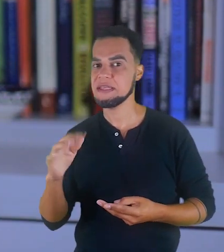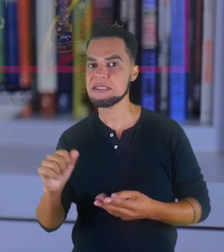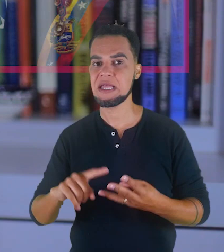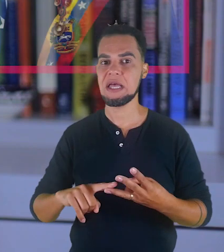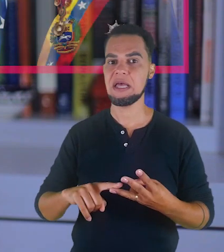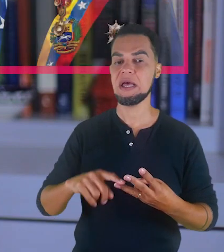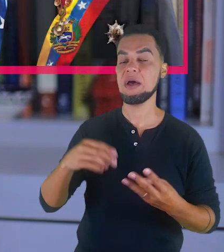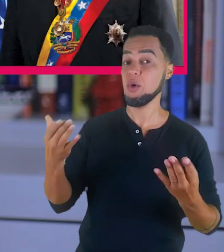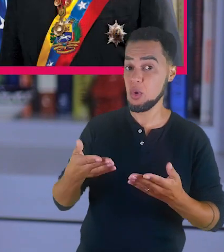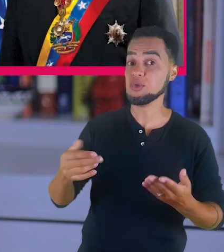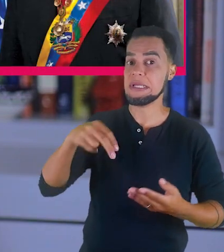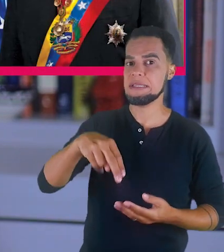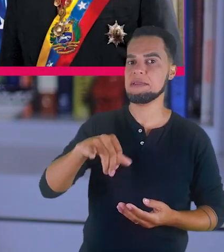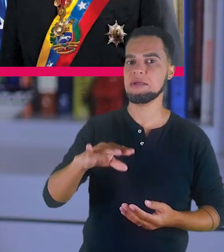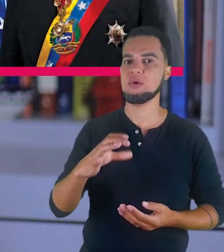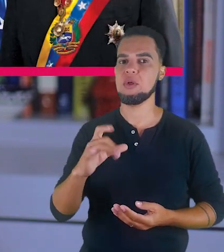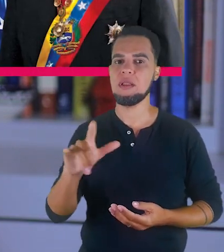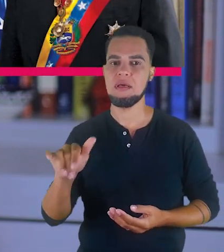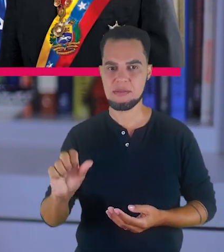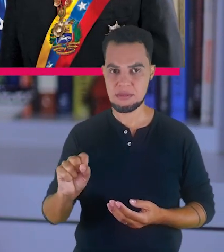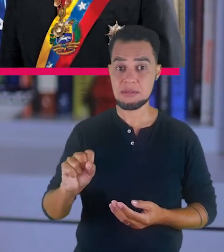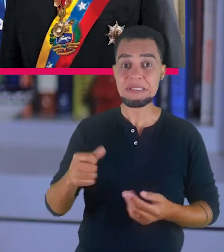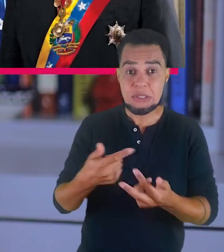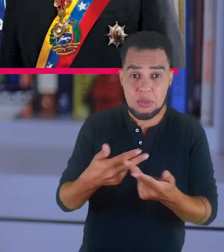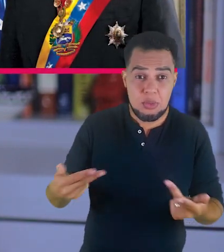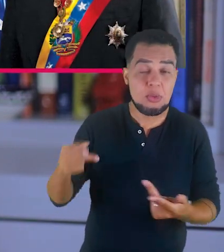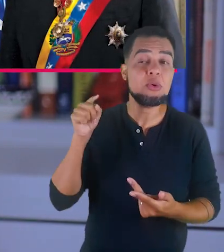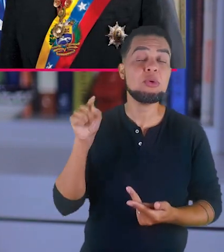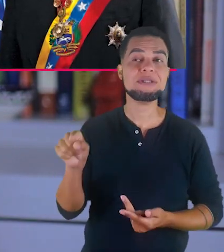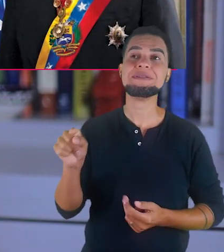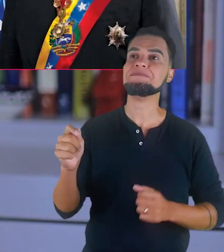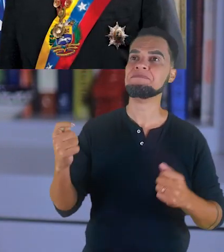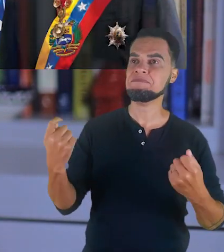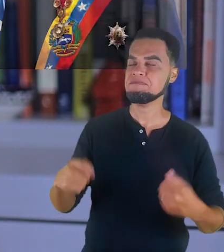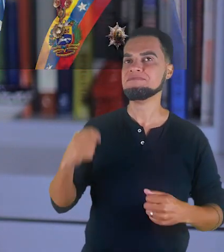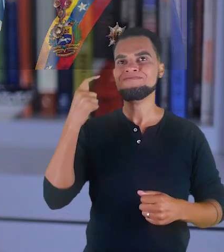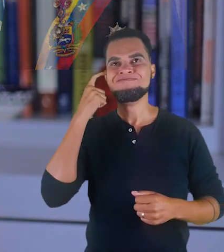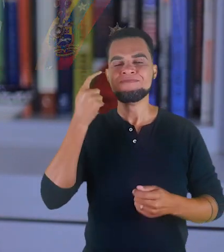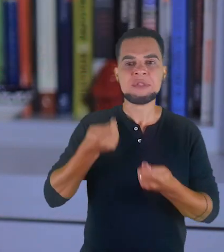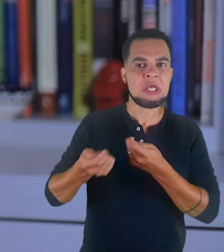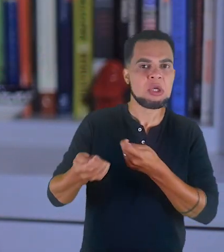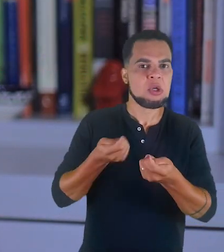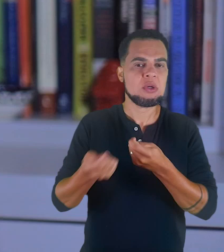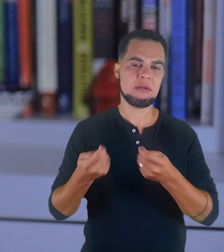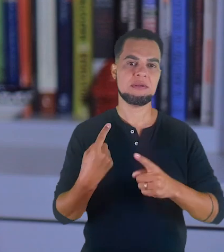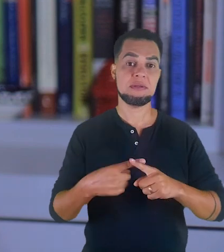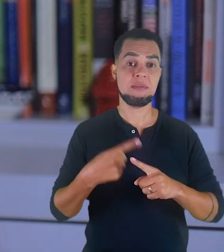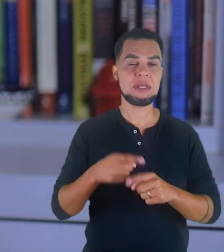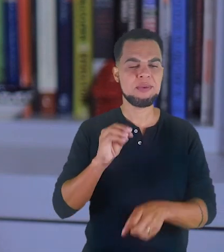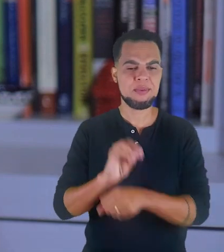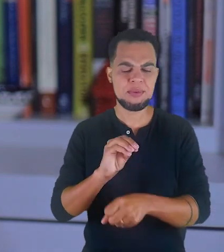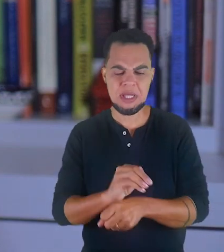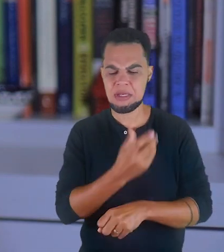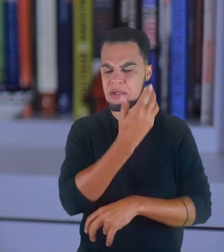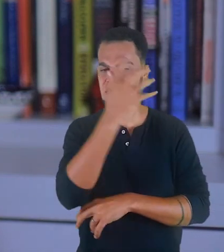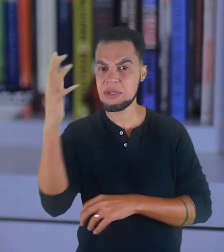today conducted by Nicolás Maduro. These are tensions that will need to be negotiated because the necessary advances in terms of caring for nature,